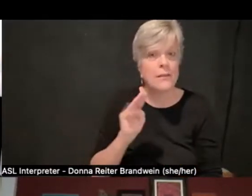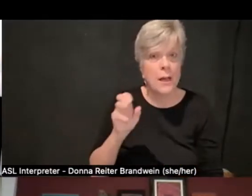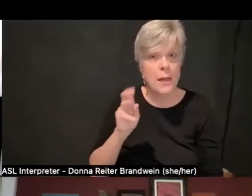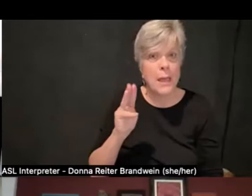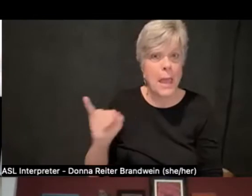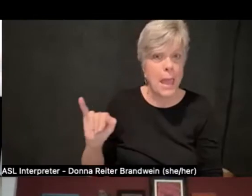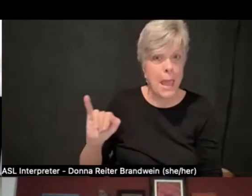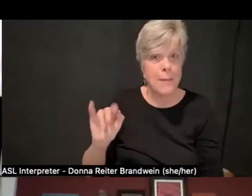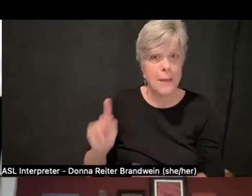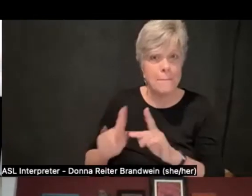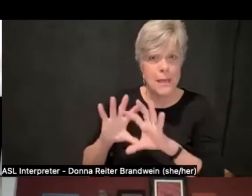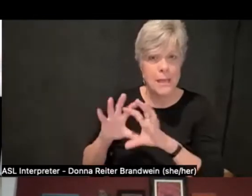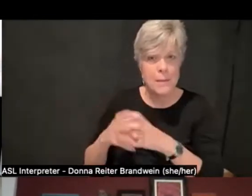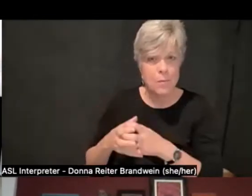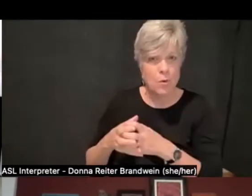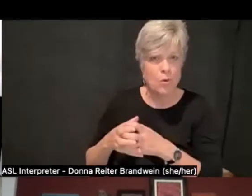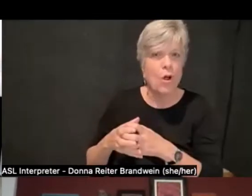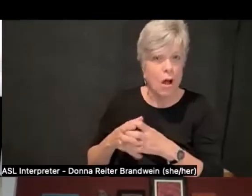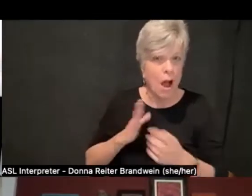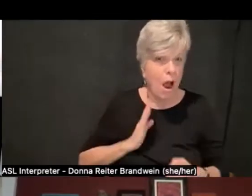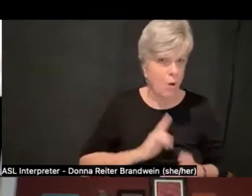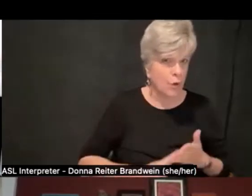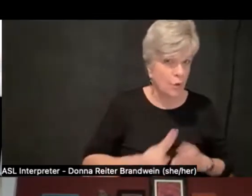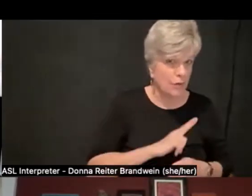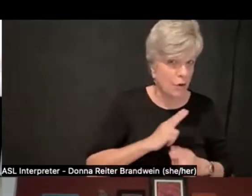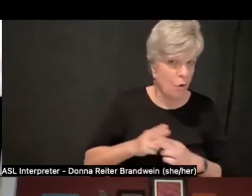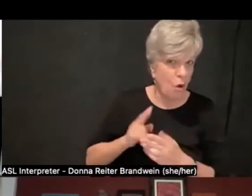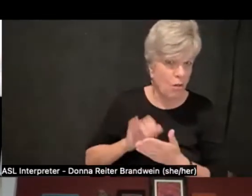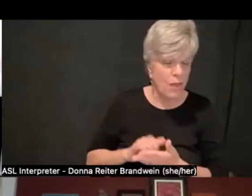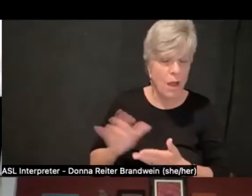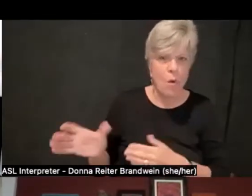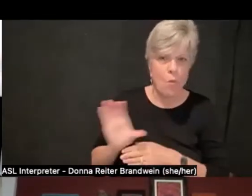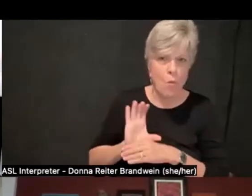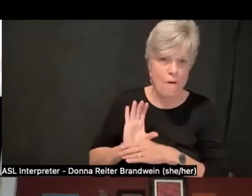were forcibly removed from these homelands in 1846.